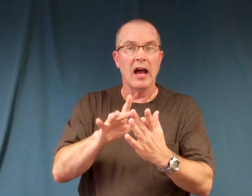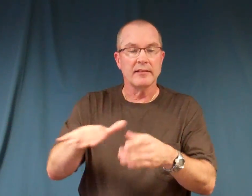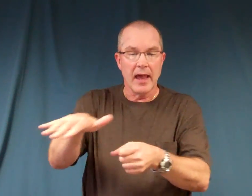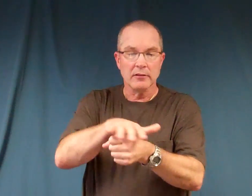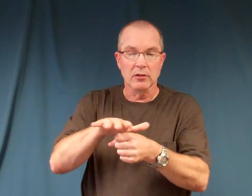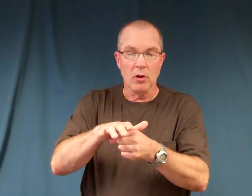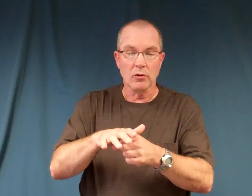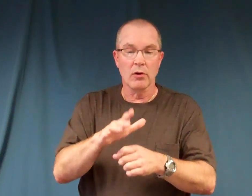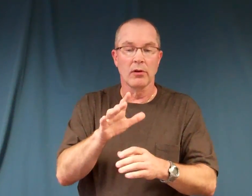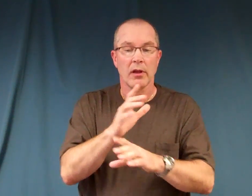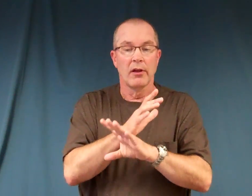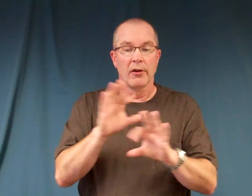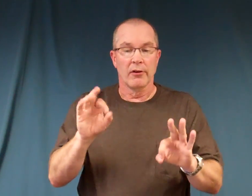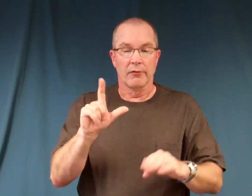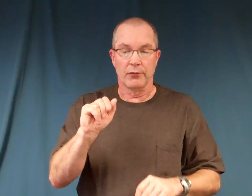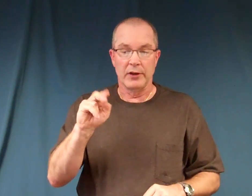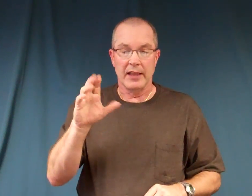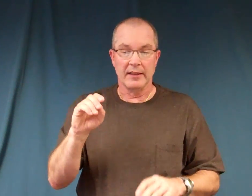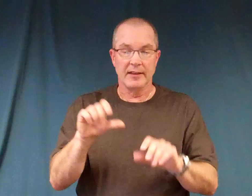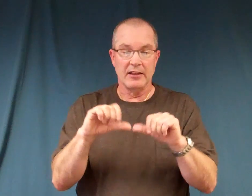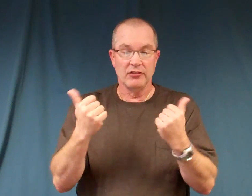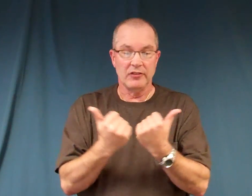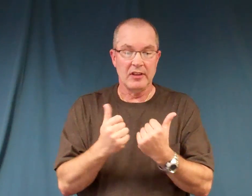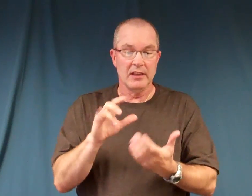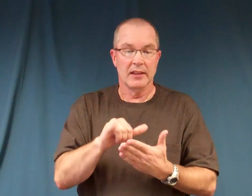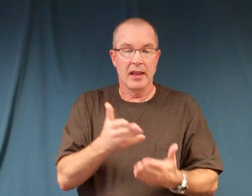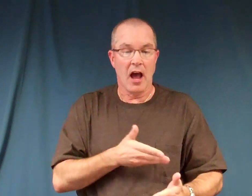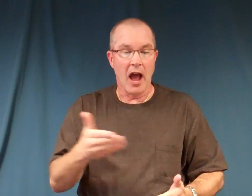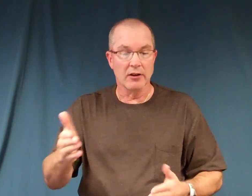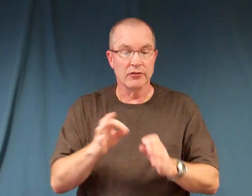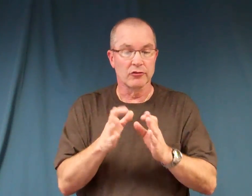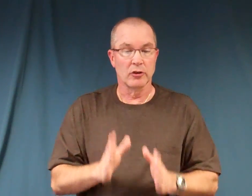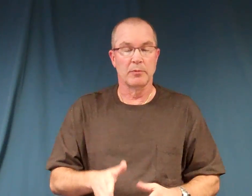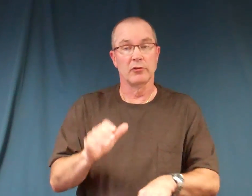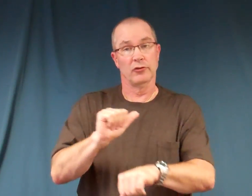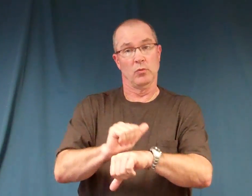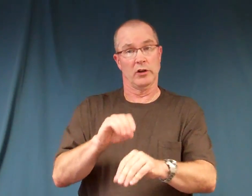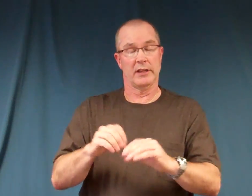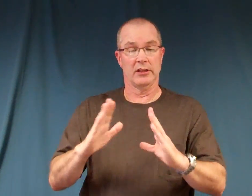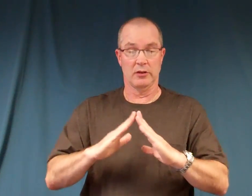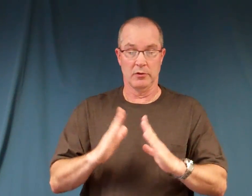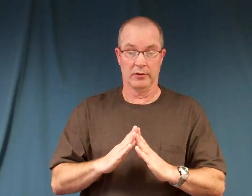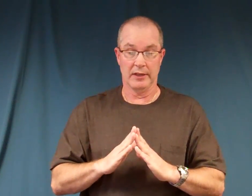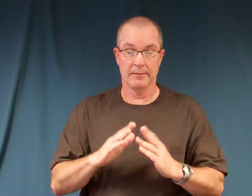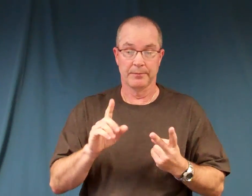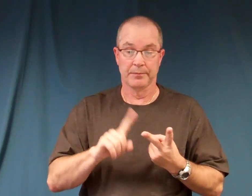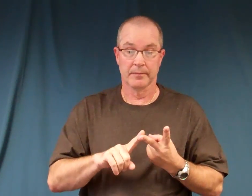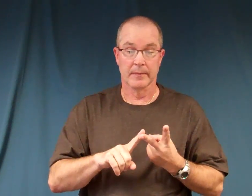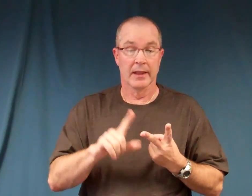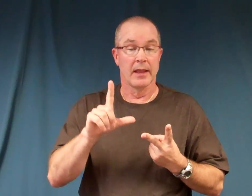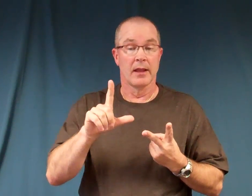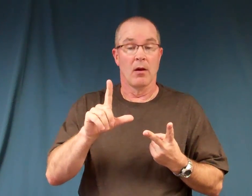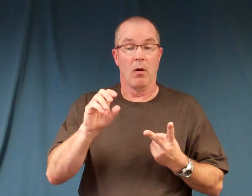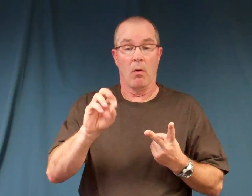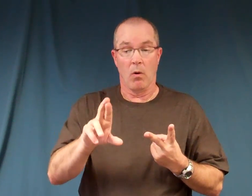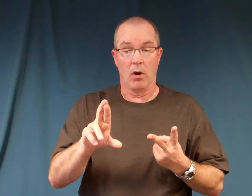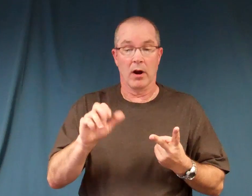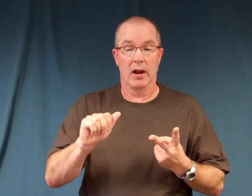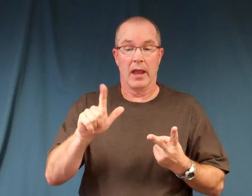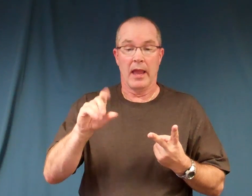contact the local freelance agency that hires interpreters to work in the community, or